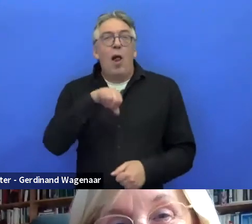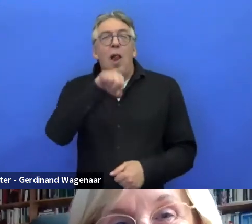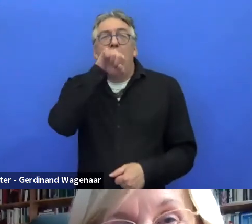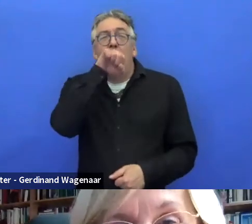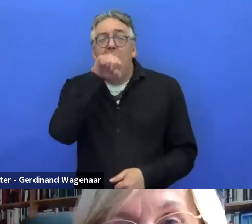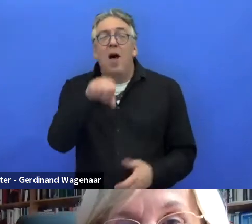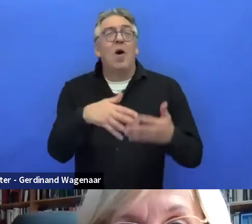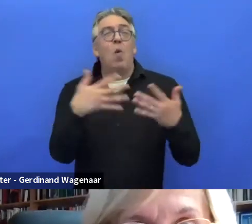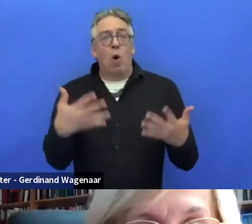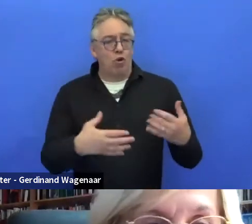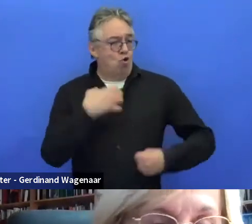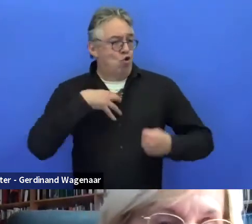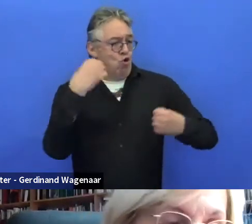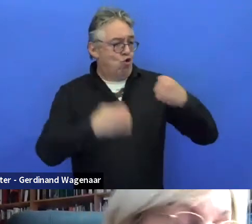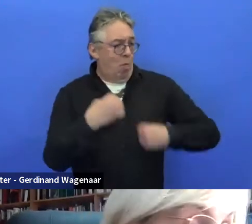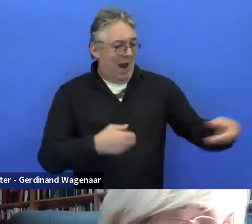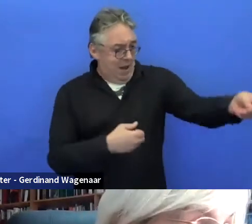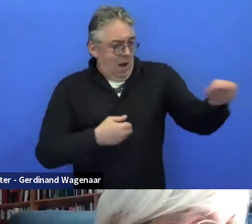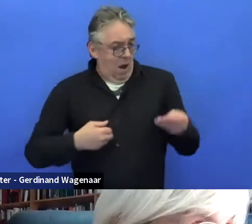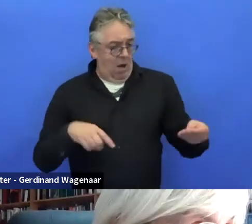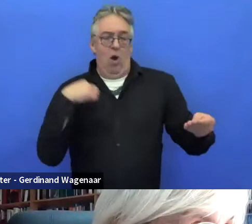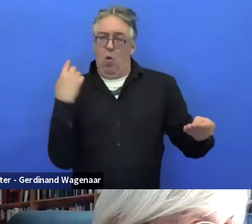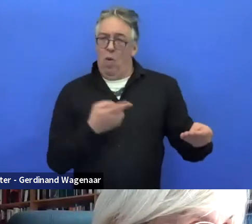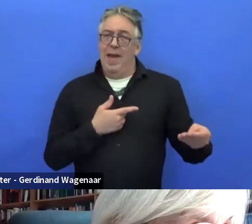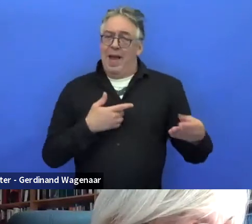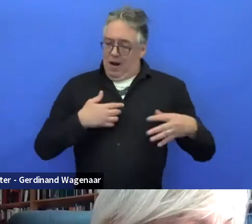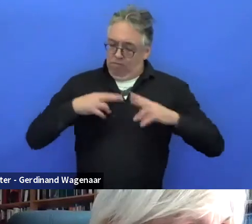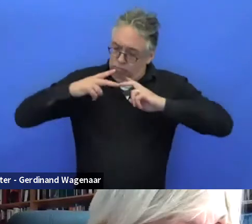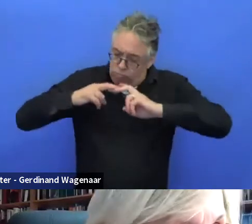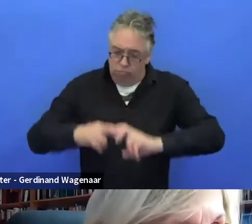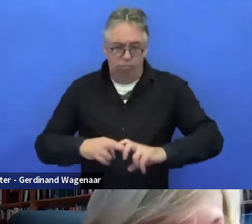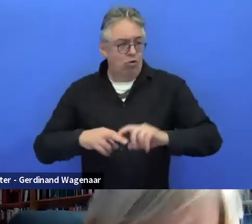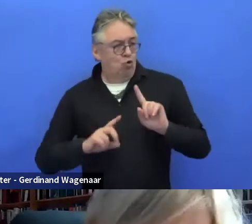then, you can really know what is for you and us our services